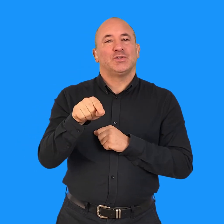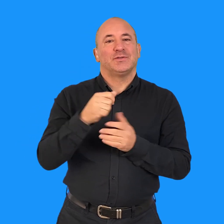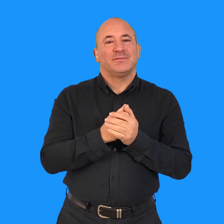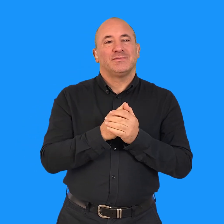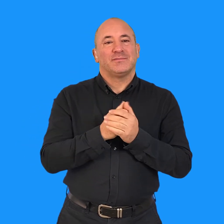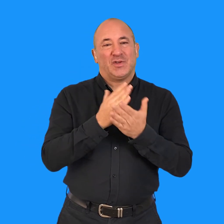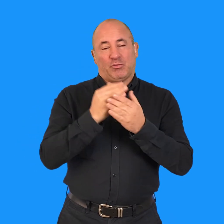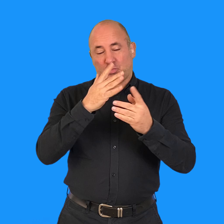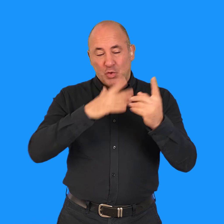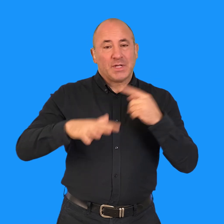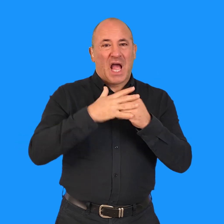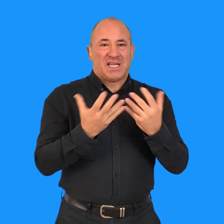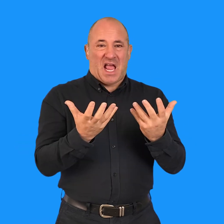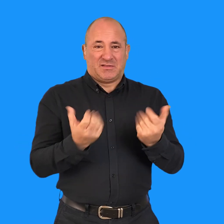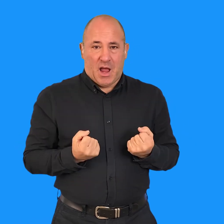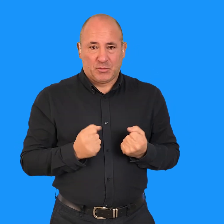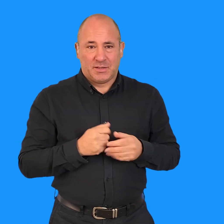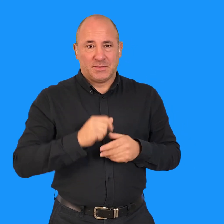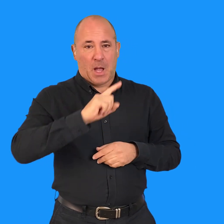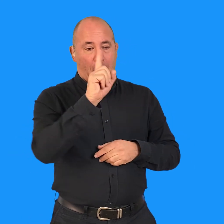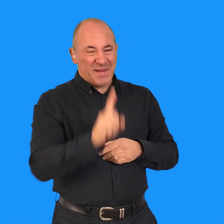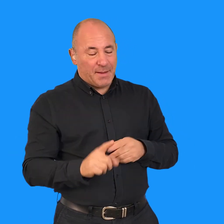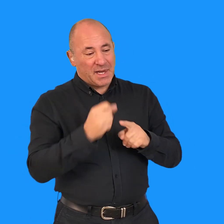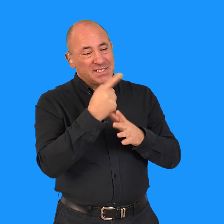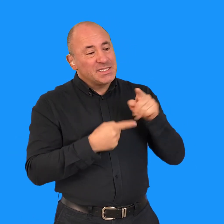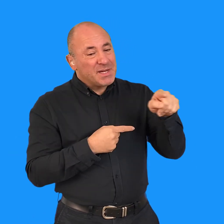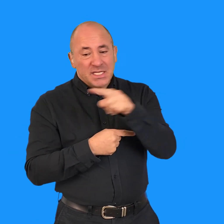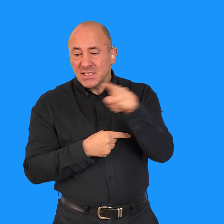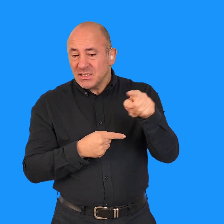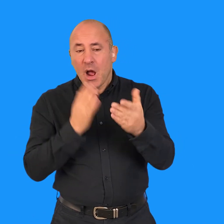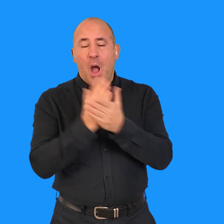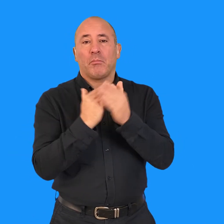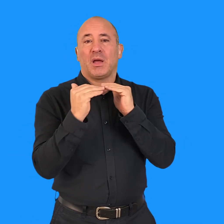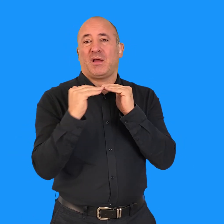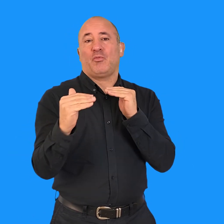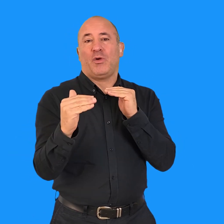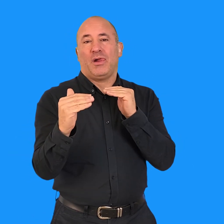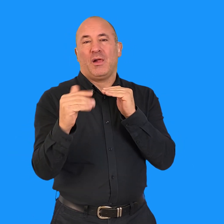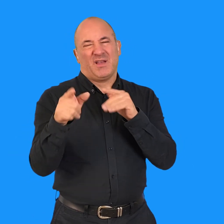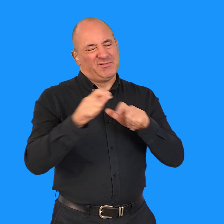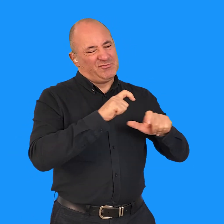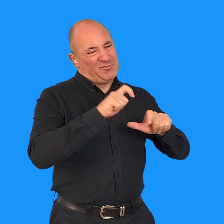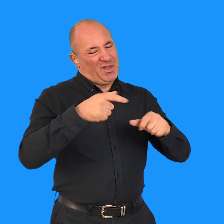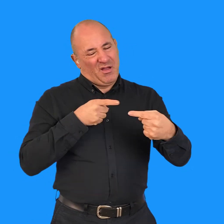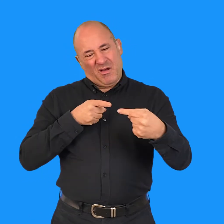is one about attitudinal change, and about society's acceptance